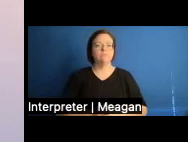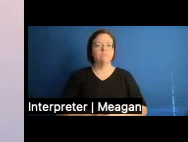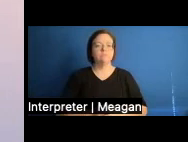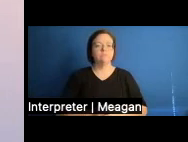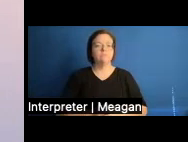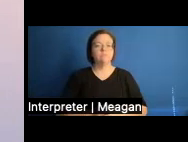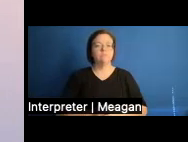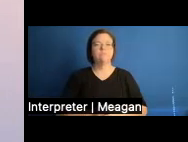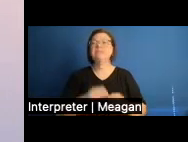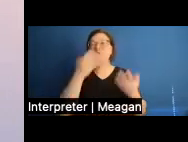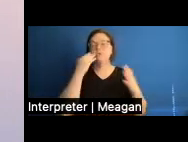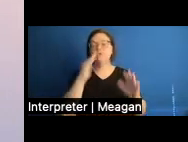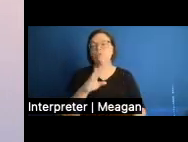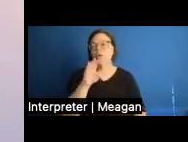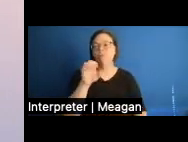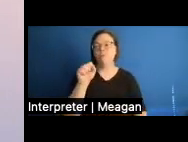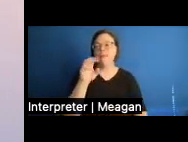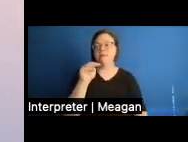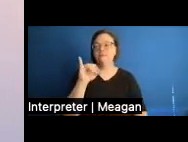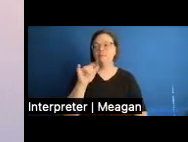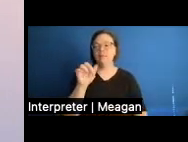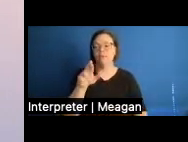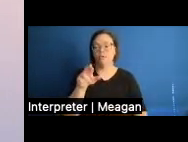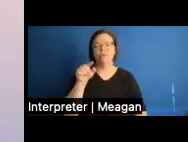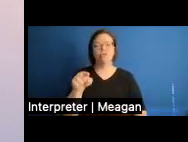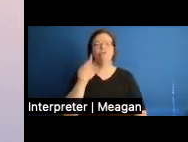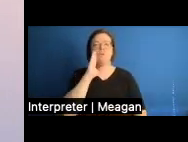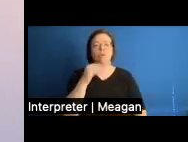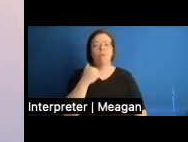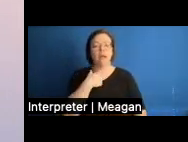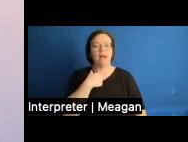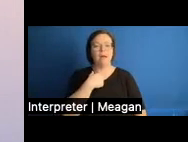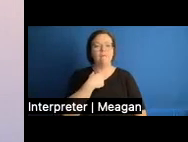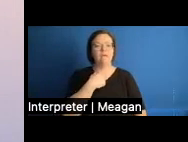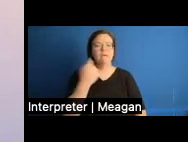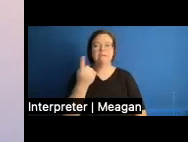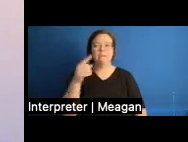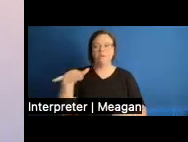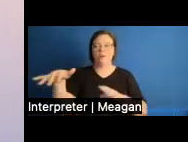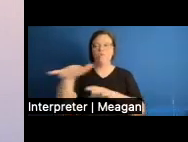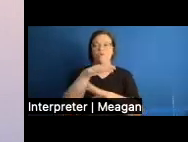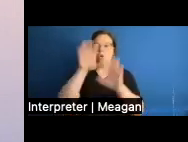If you don't know Besmilr, she will take something around her and just give it so much attention and